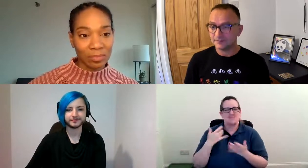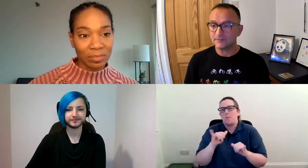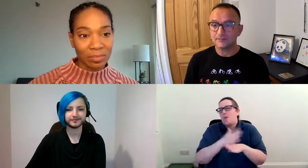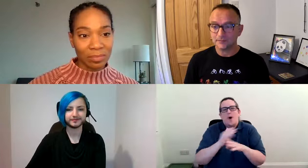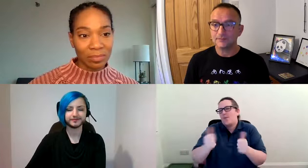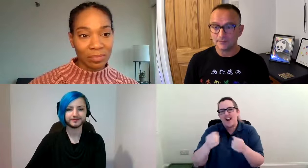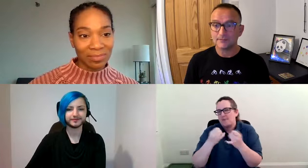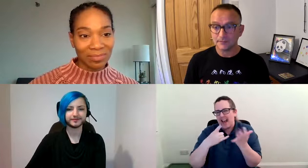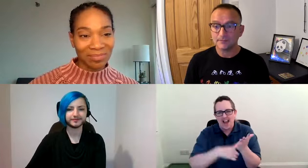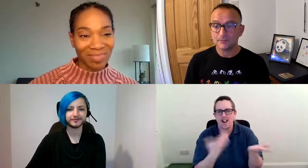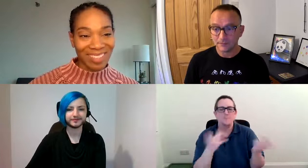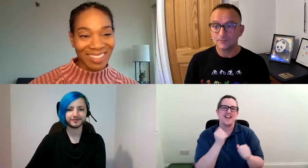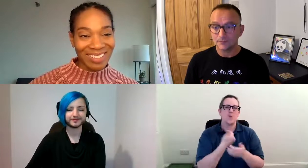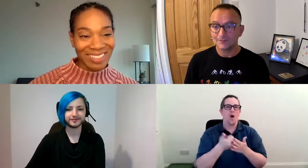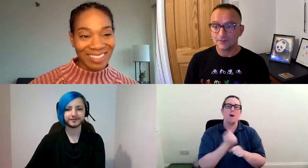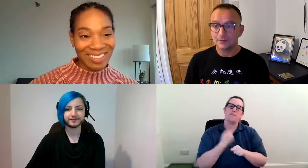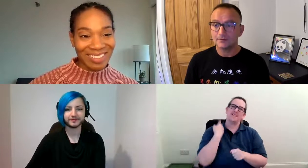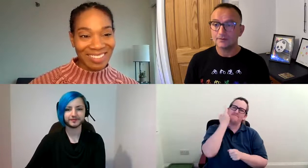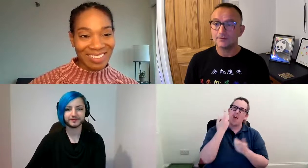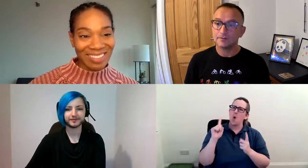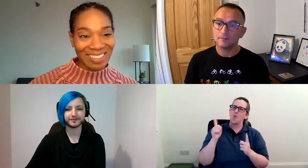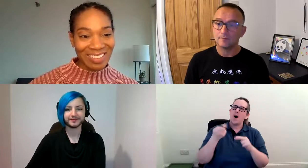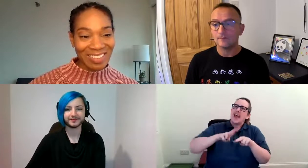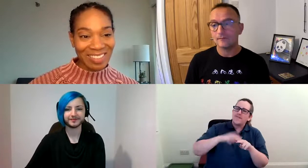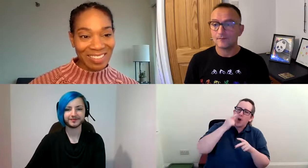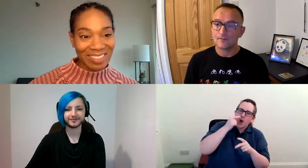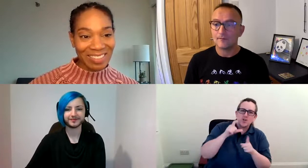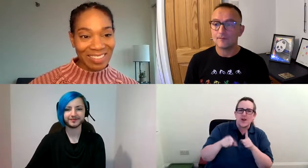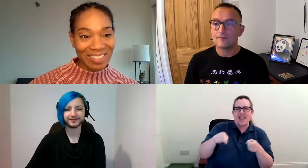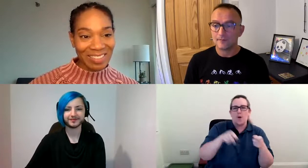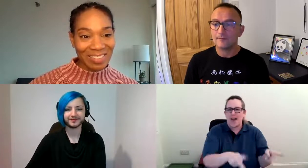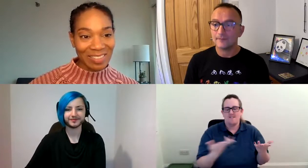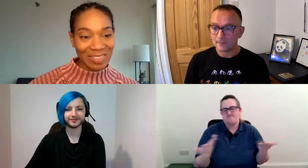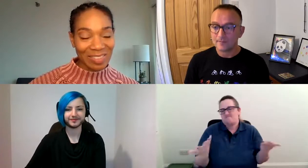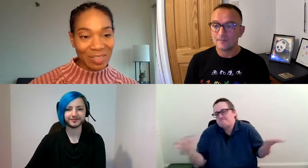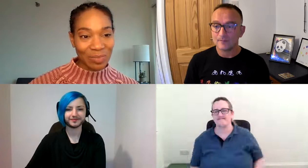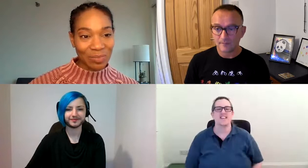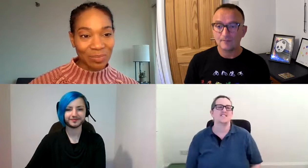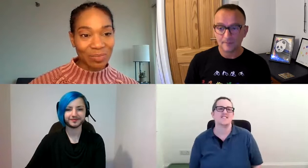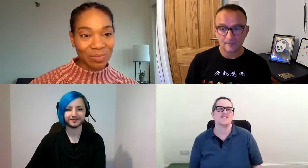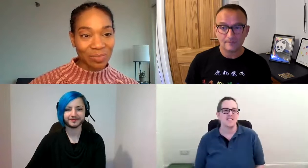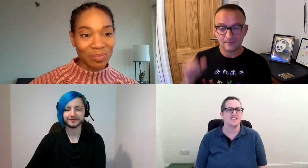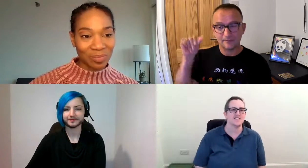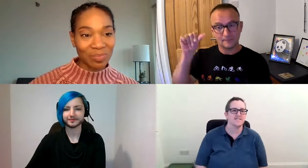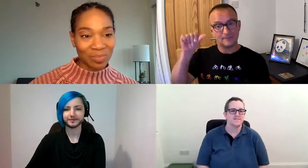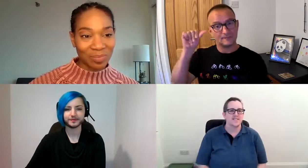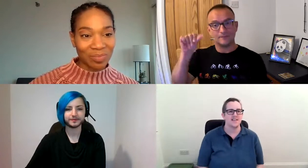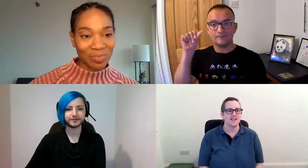am playing with those notions as well, I am enjoying that space. Thank you.